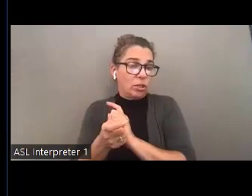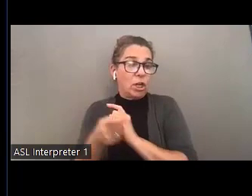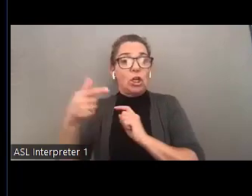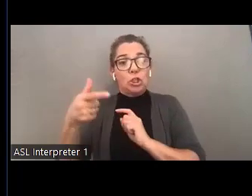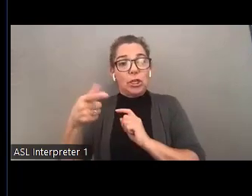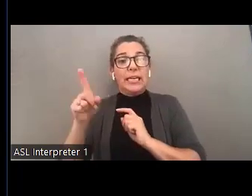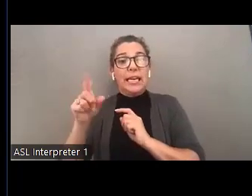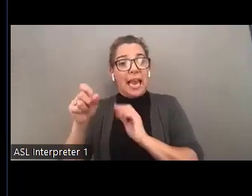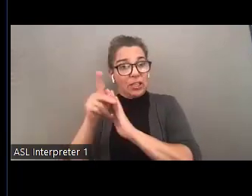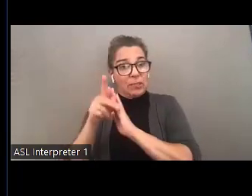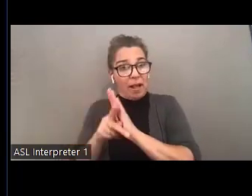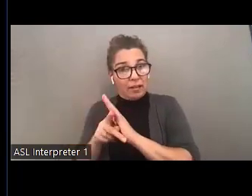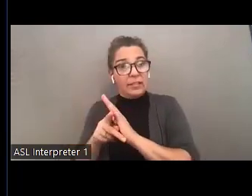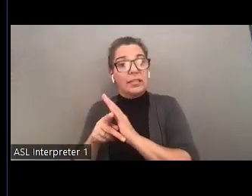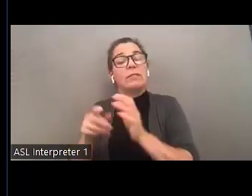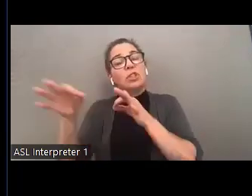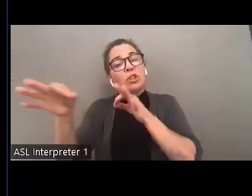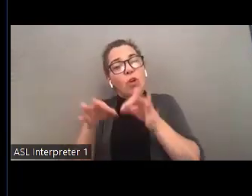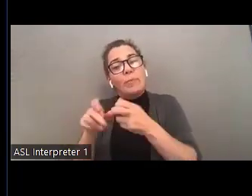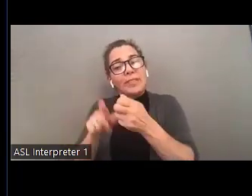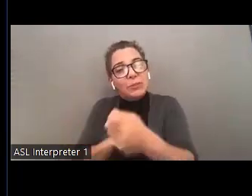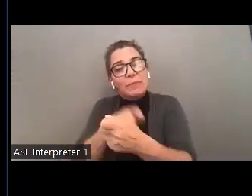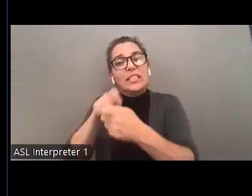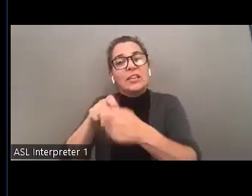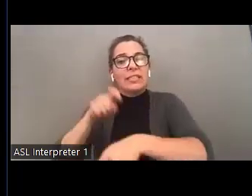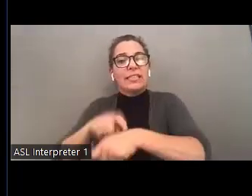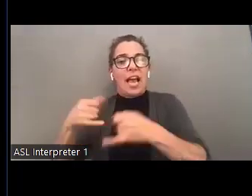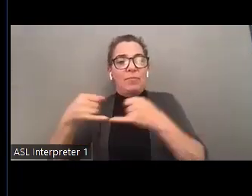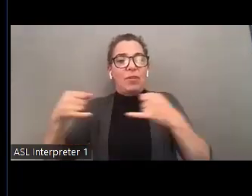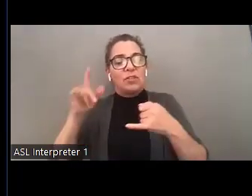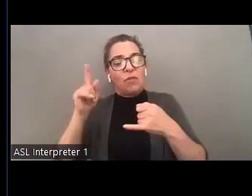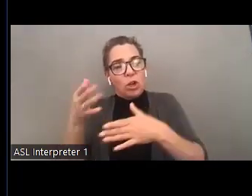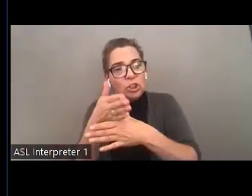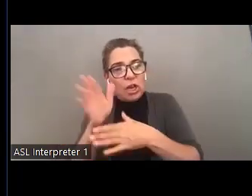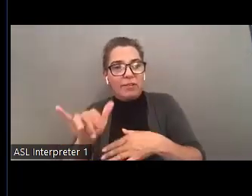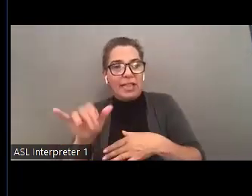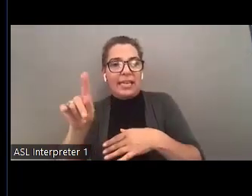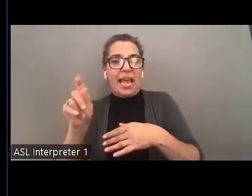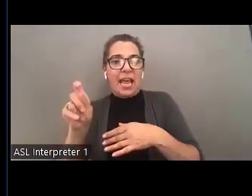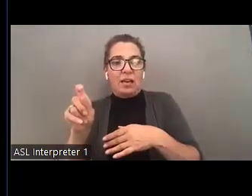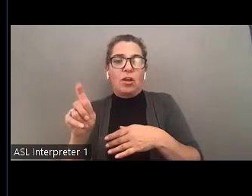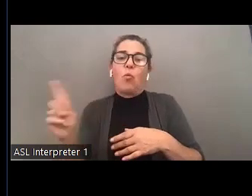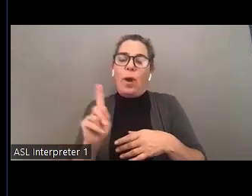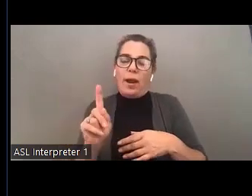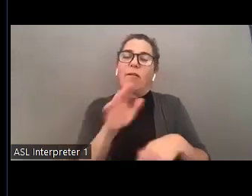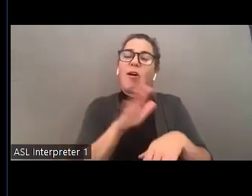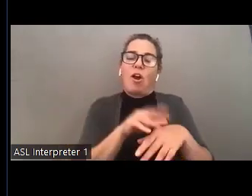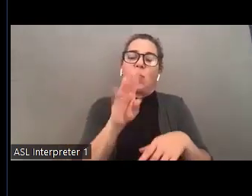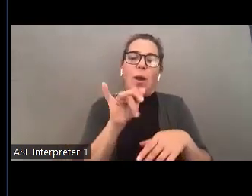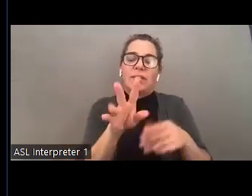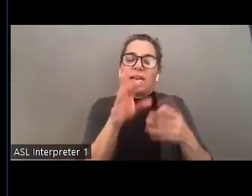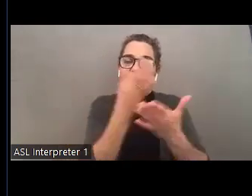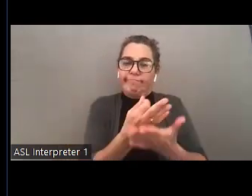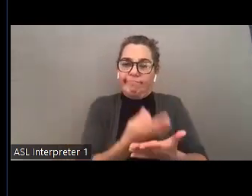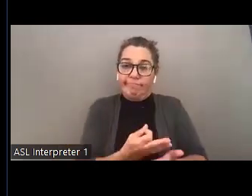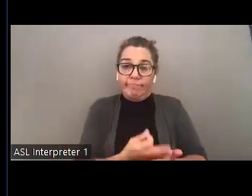describes some specific submission timelines for sharing data is detailed on the website. However, it is important to note